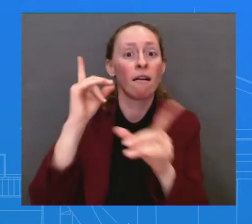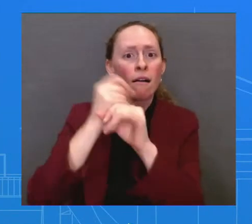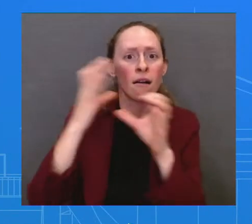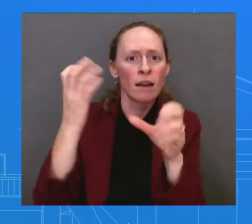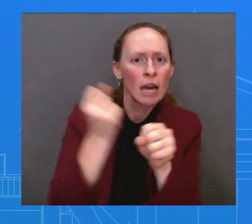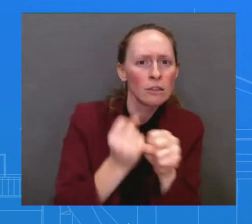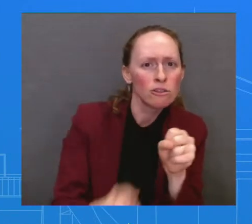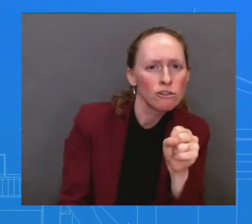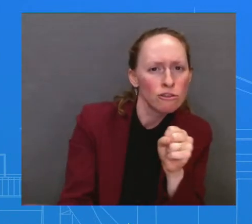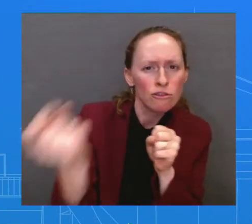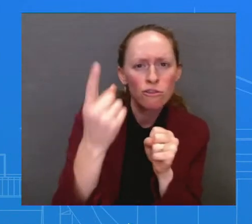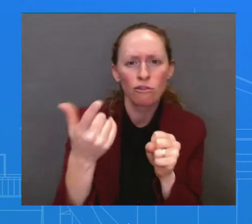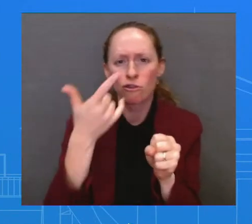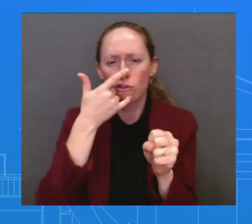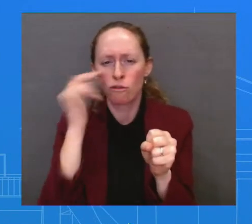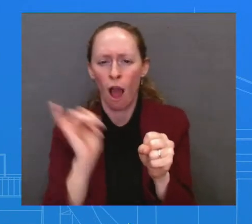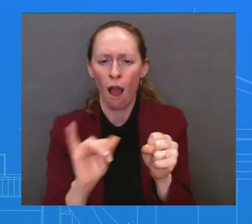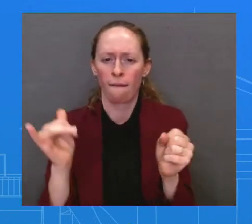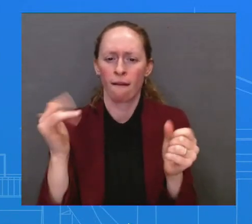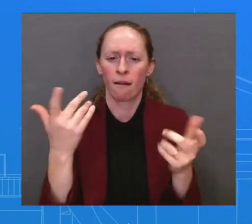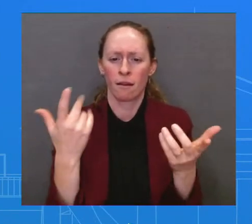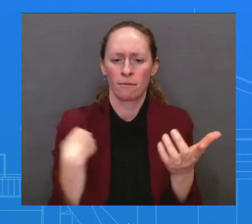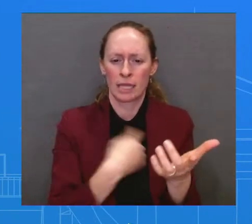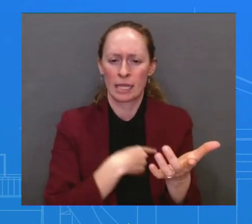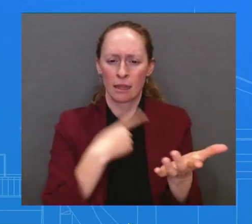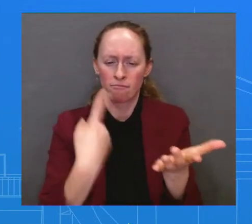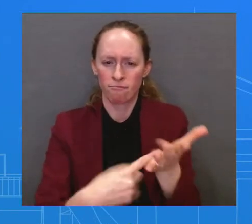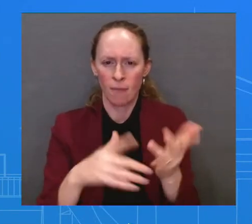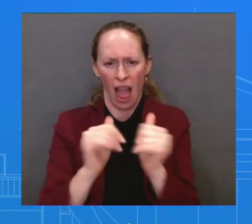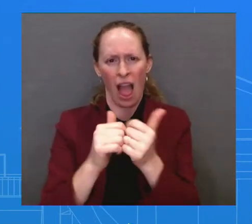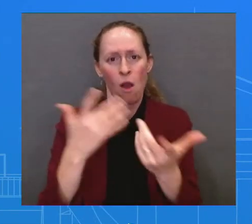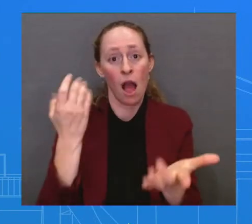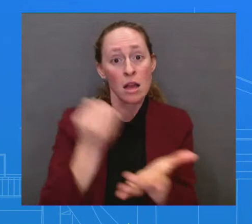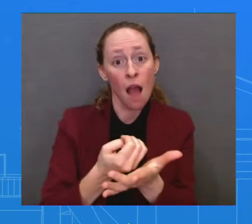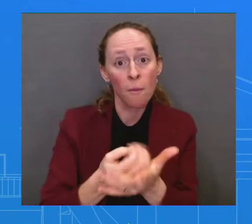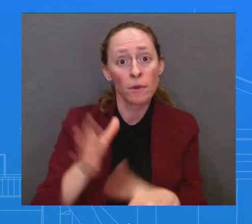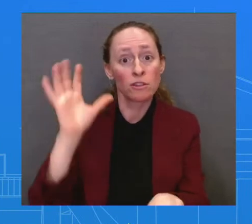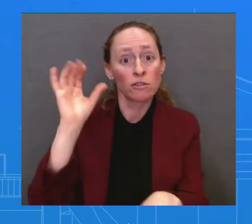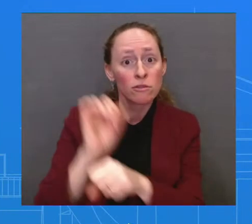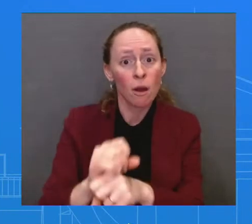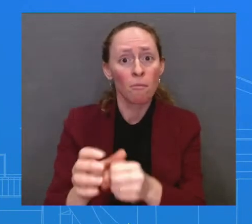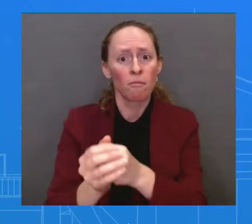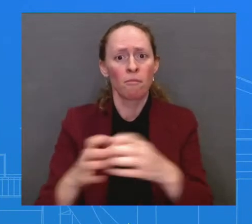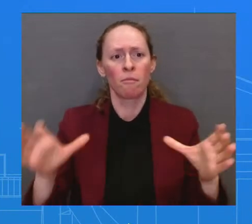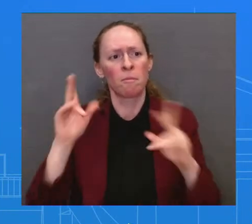energy assistance, and so forth. War is inherently unpredictable, of course. So, I can't look you in the eye